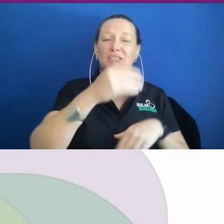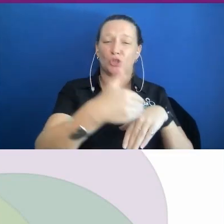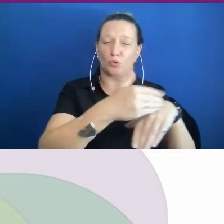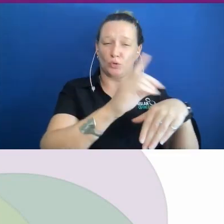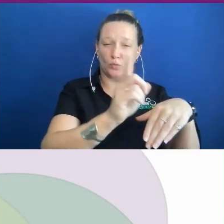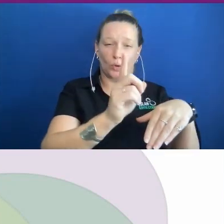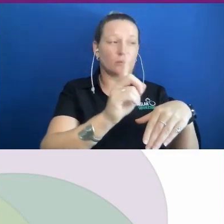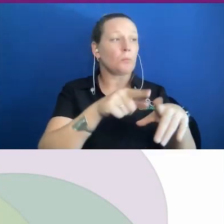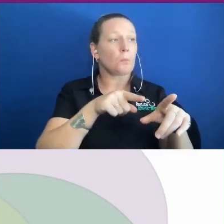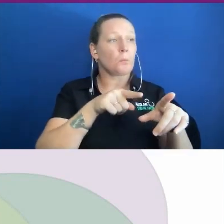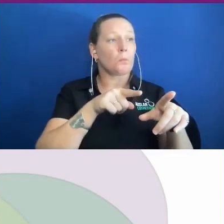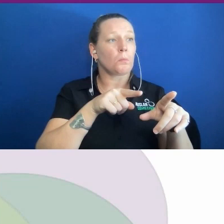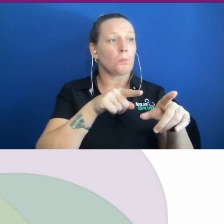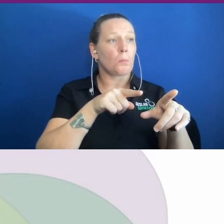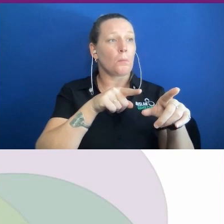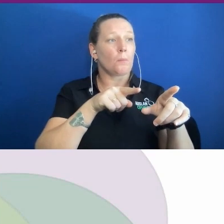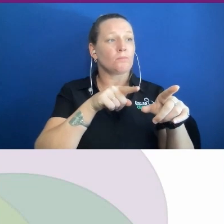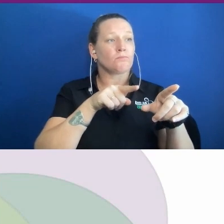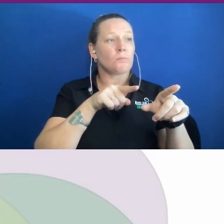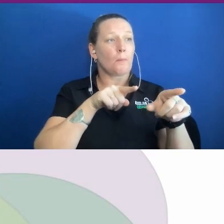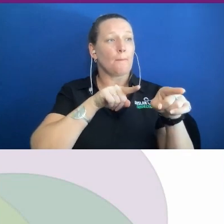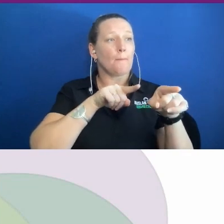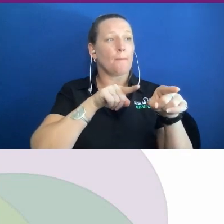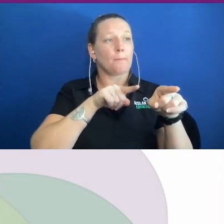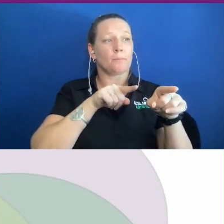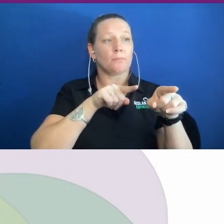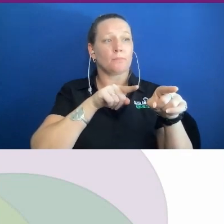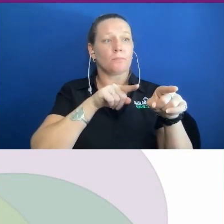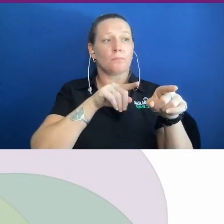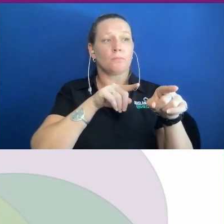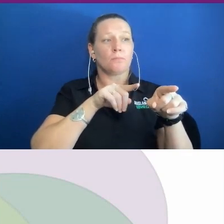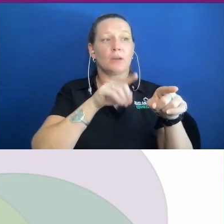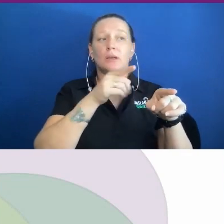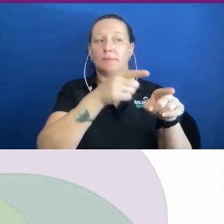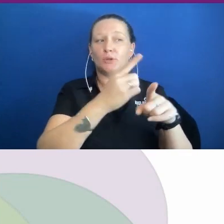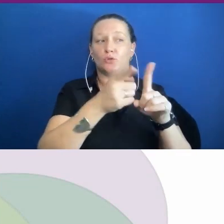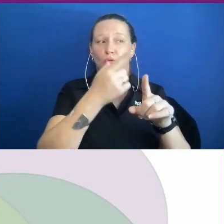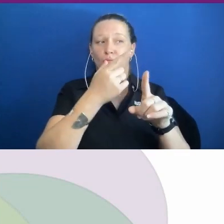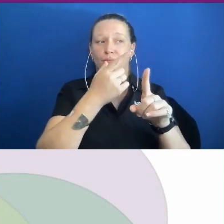point of intersection so phonological delay as an example was most commonly diagnosed,